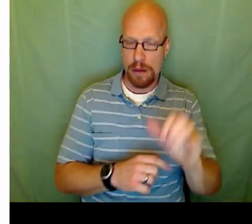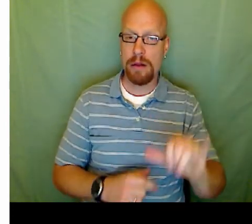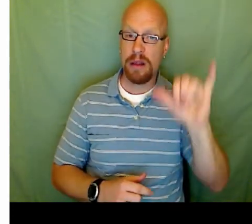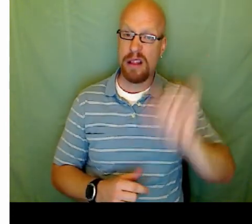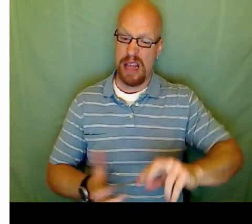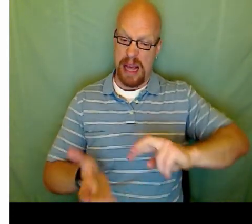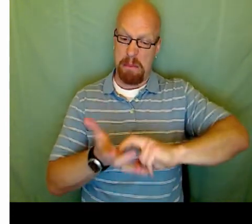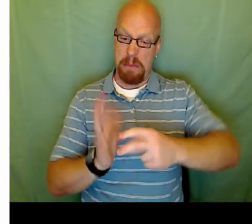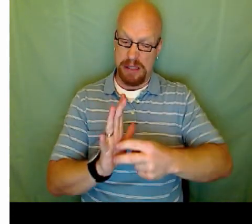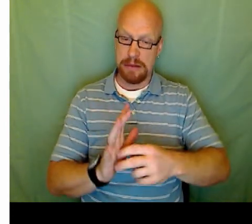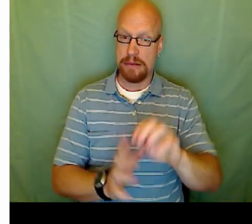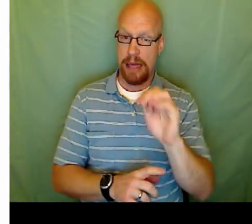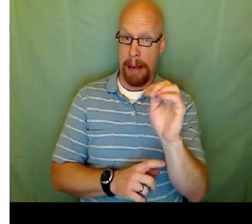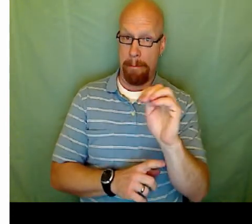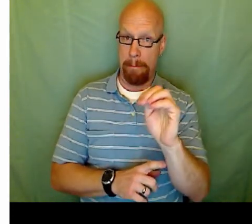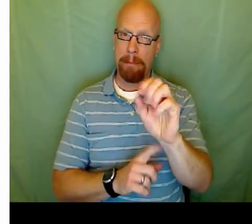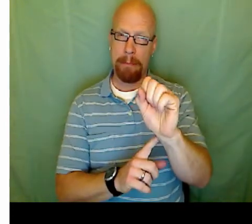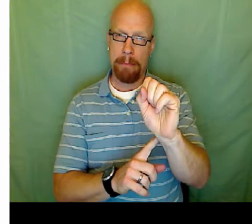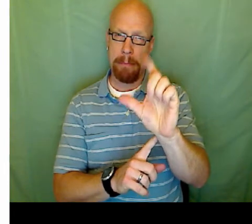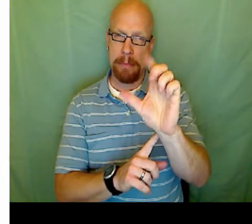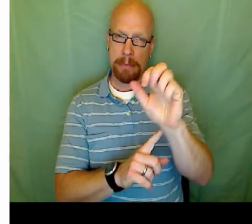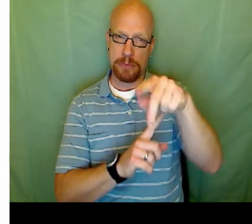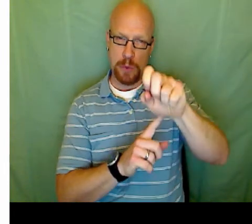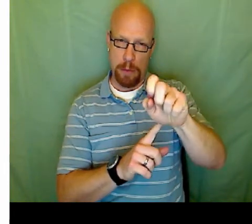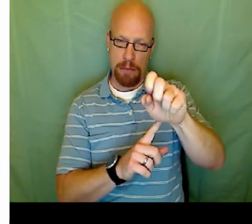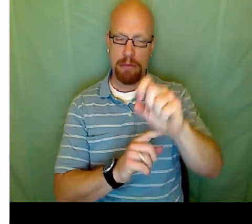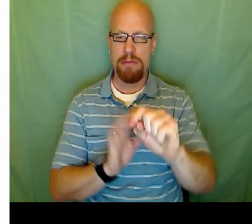Now we have -3x+2=y.